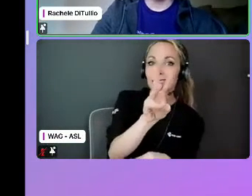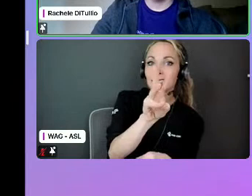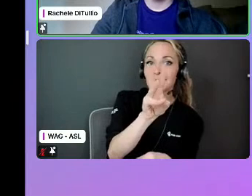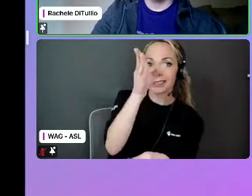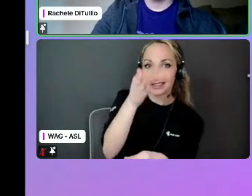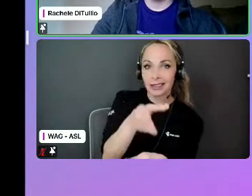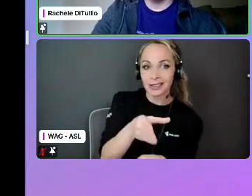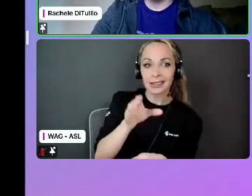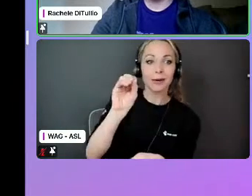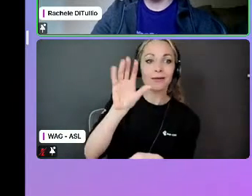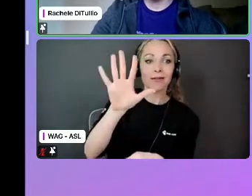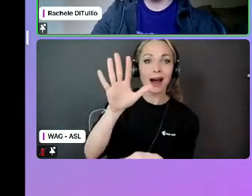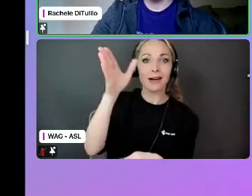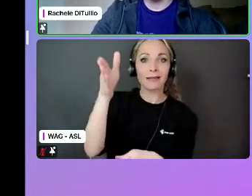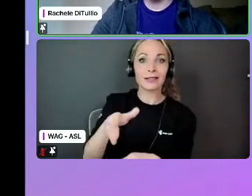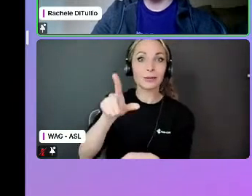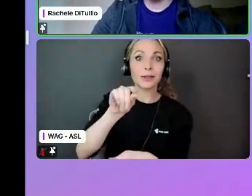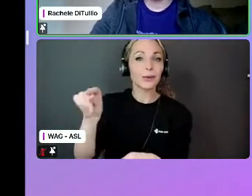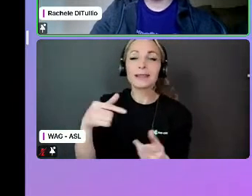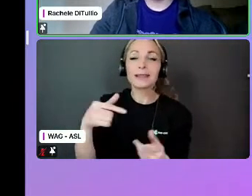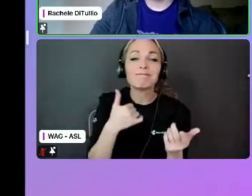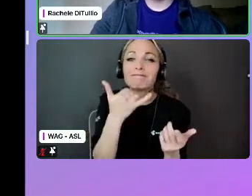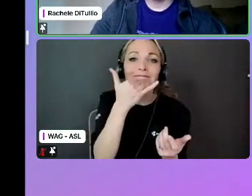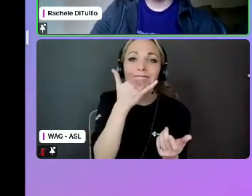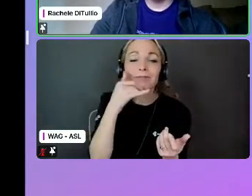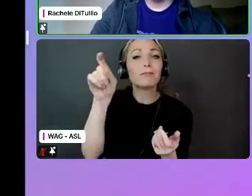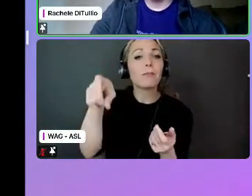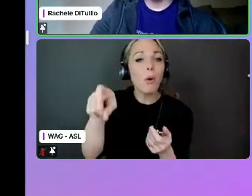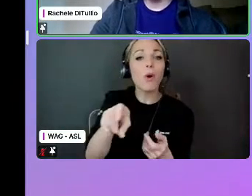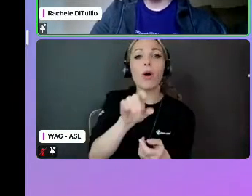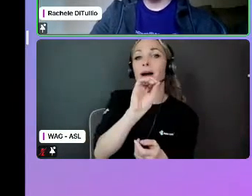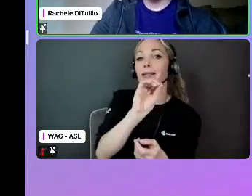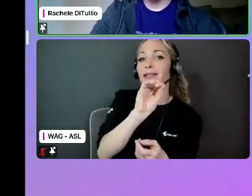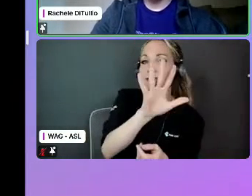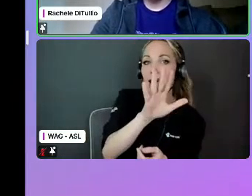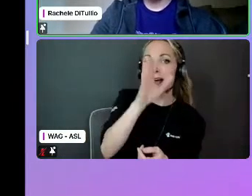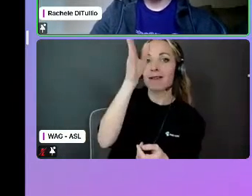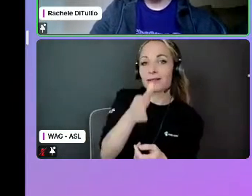I've entered the birthday format incorrectly. I've